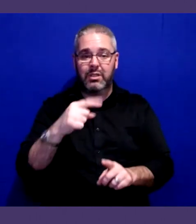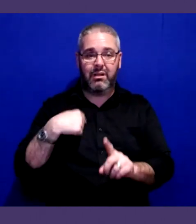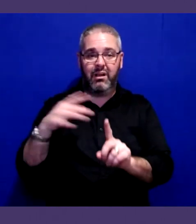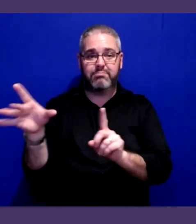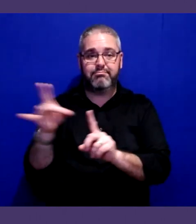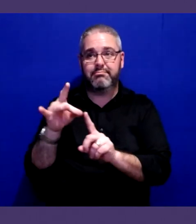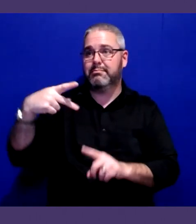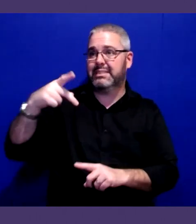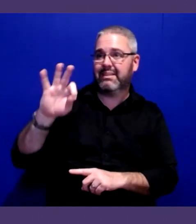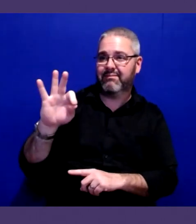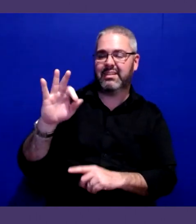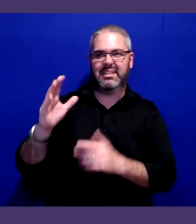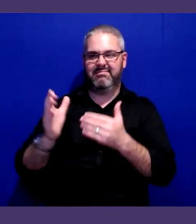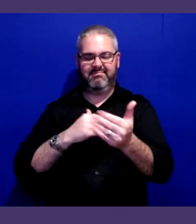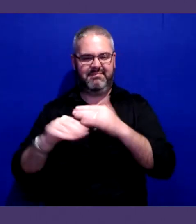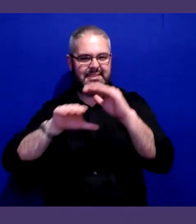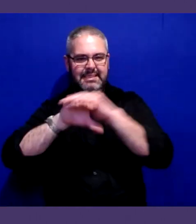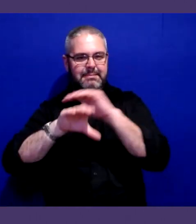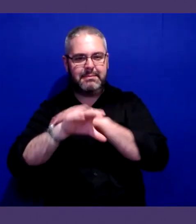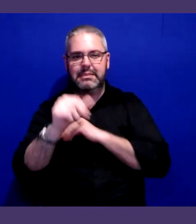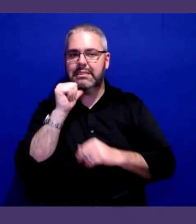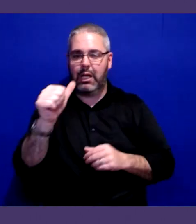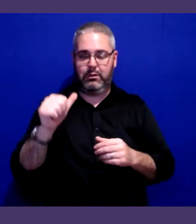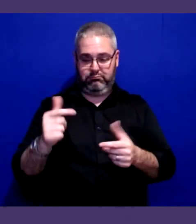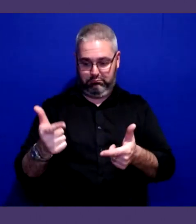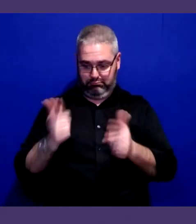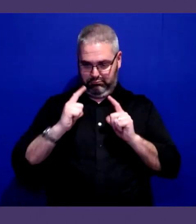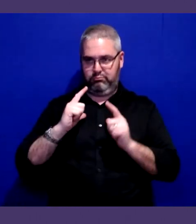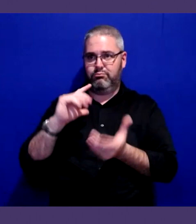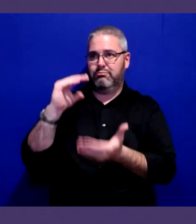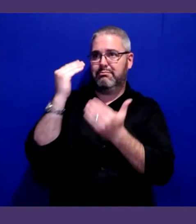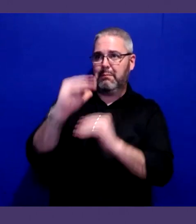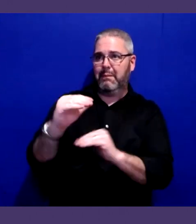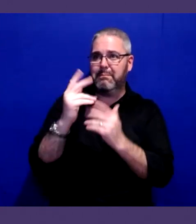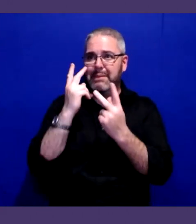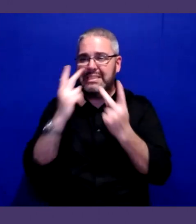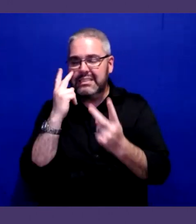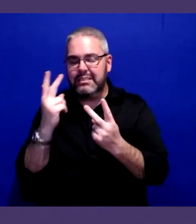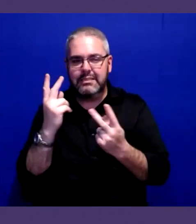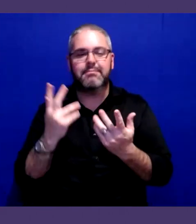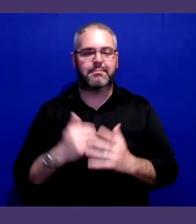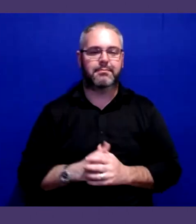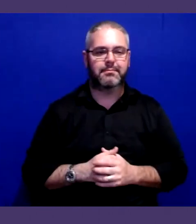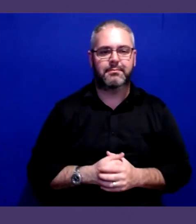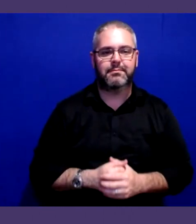inaccessible to me with low vision. I'm also very aware of